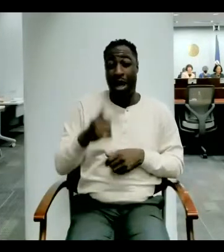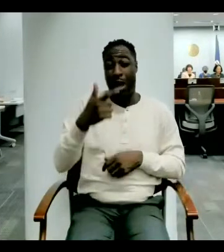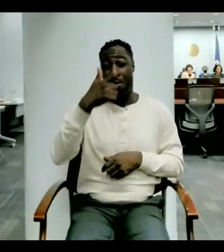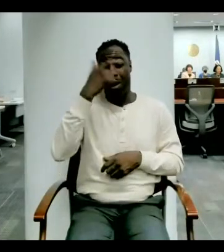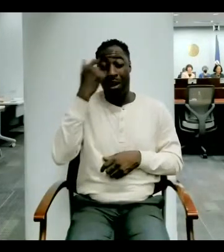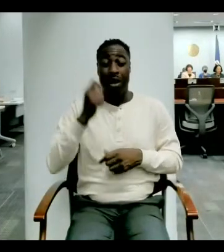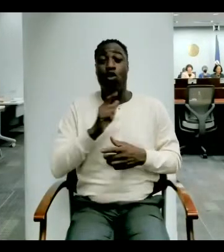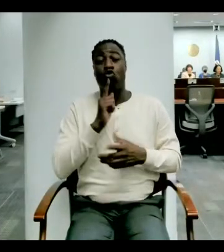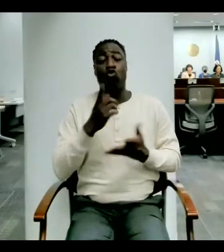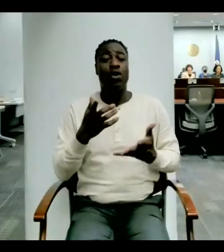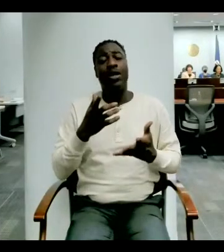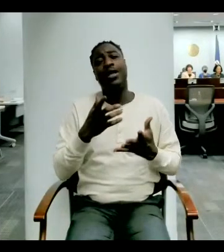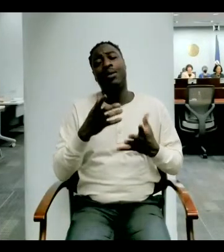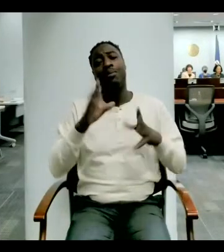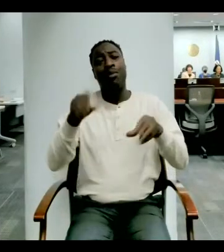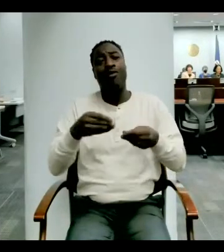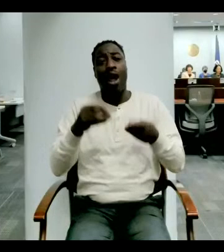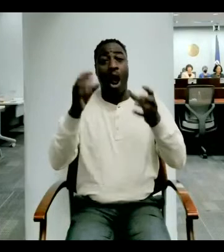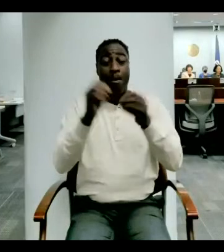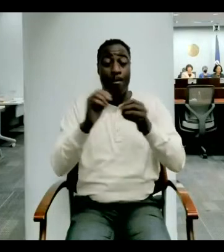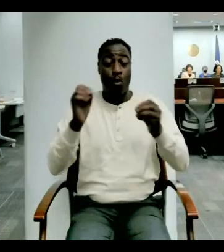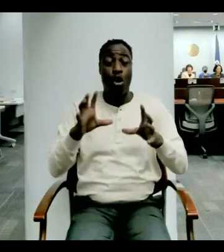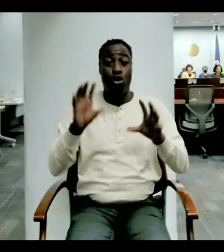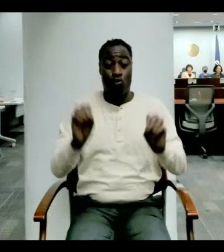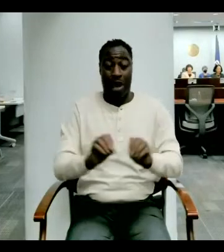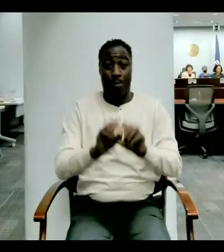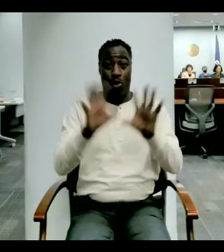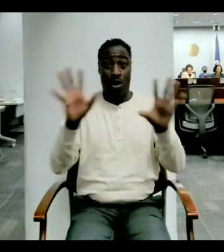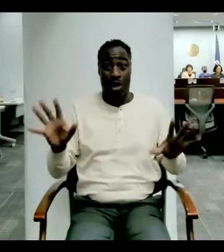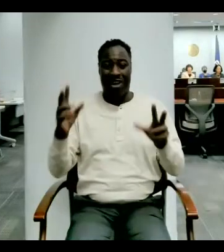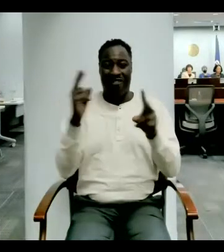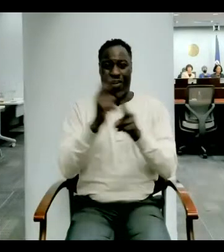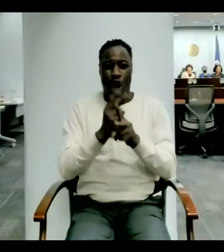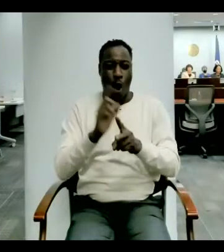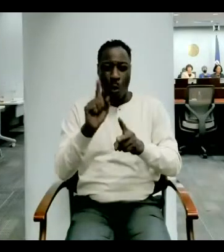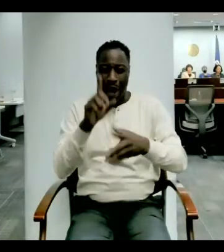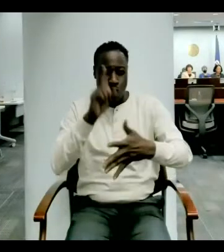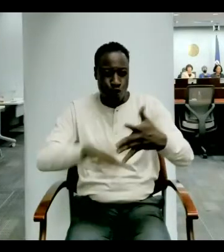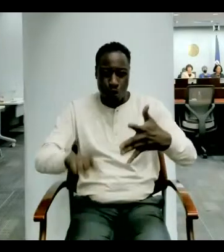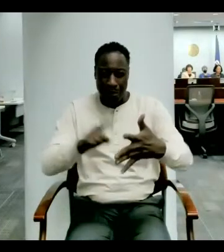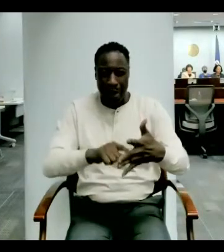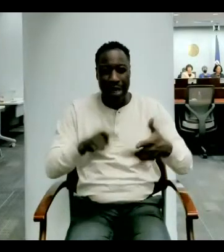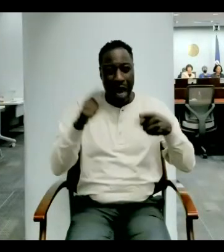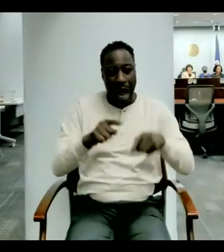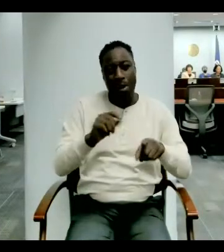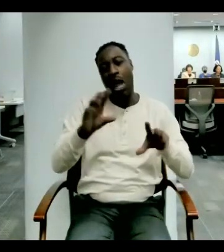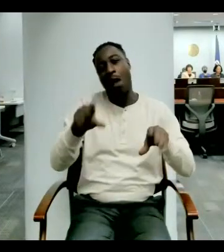transparency in figuring out where discrimination is happening um and it gives, provides tools that